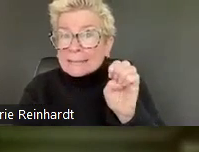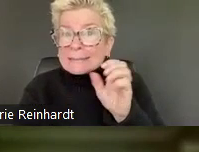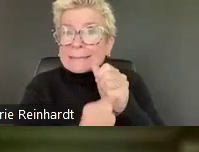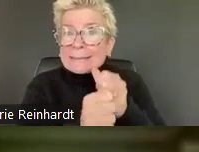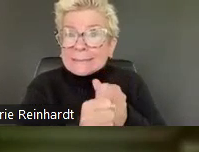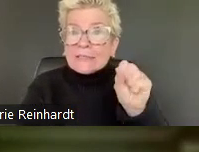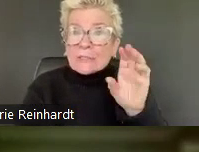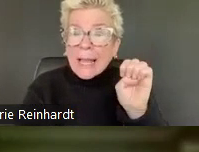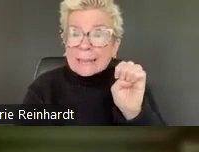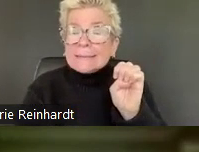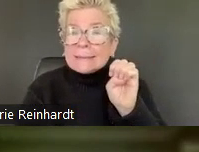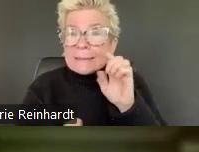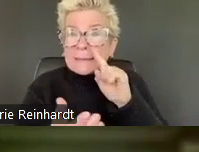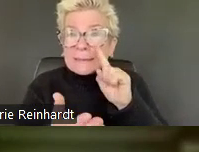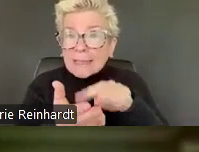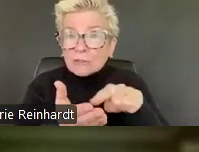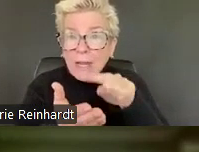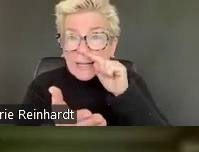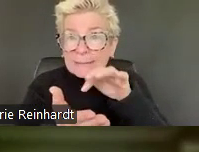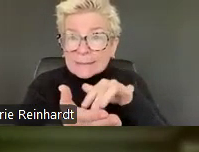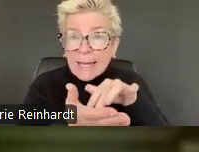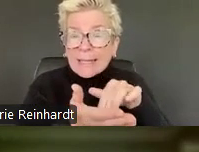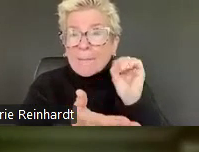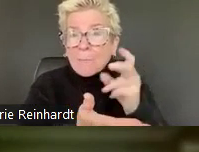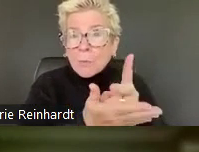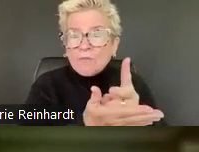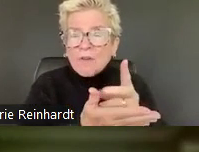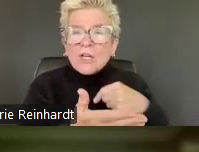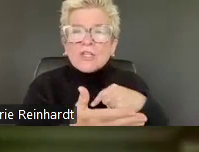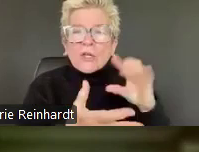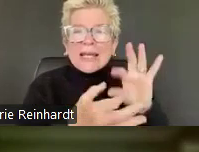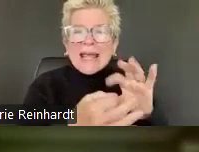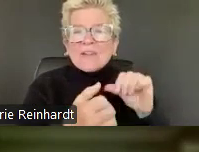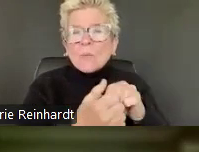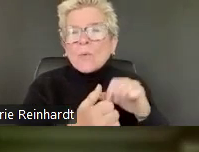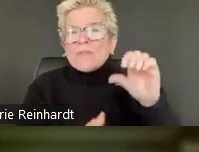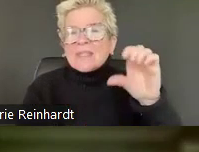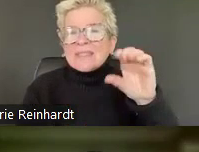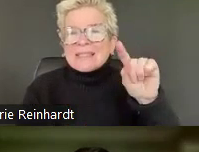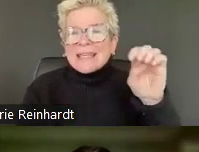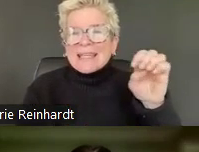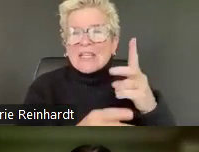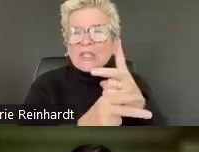so connecting with the CTE program supervisor that aligns to that course in our office would